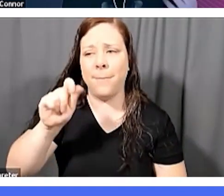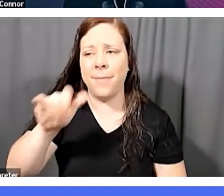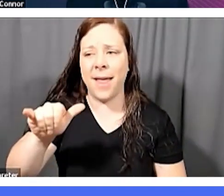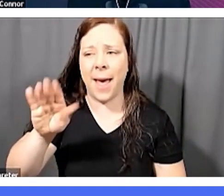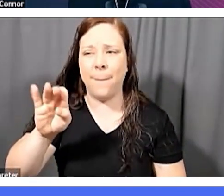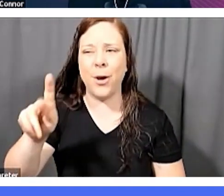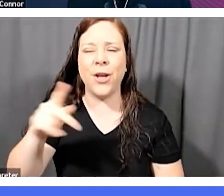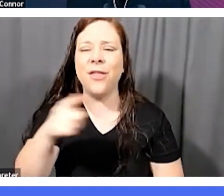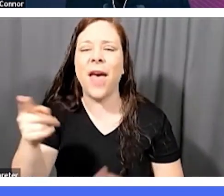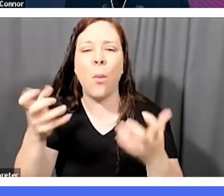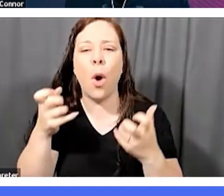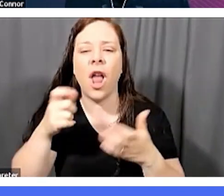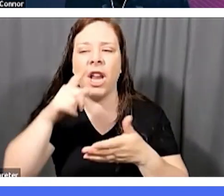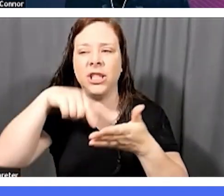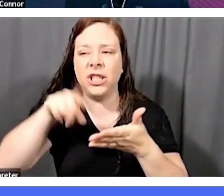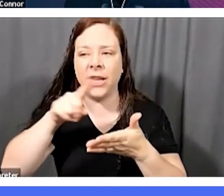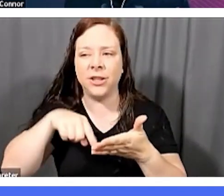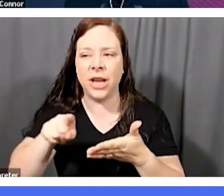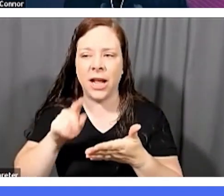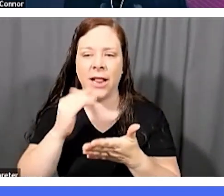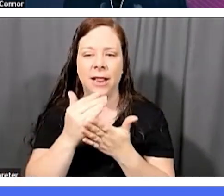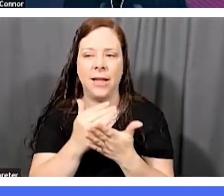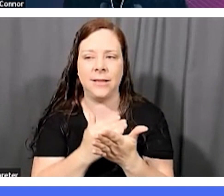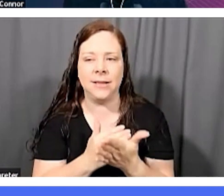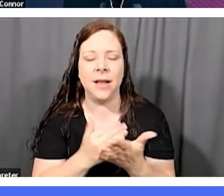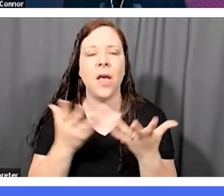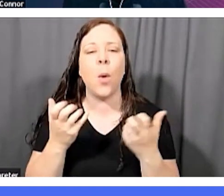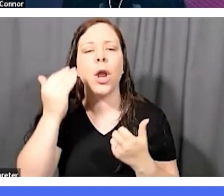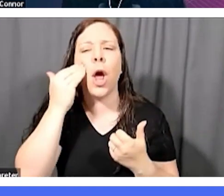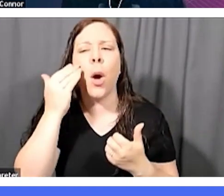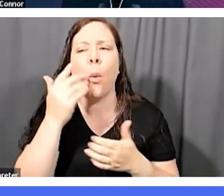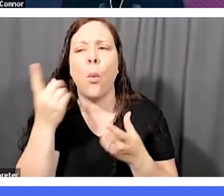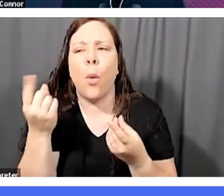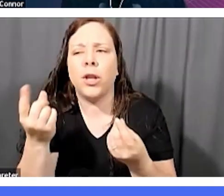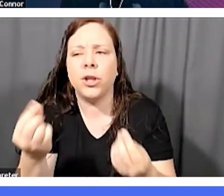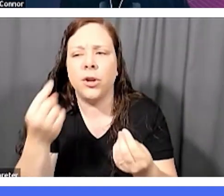tell me the five things I need to do to make my content more accessible.